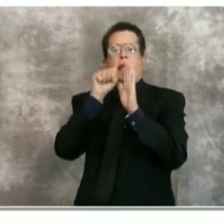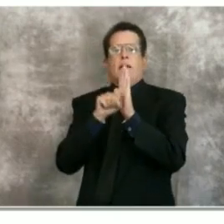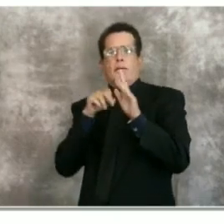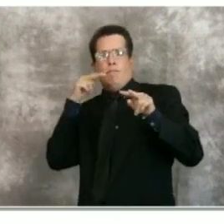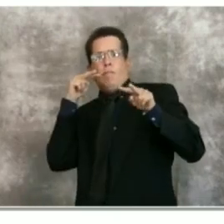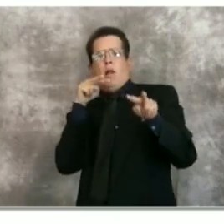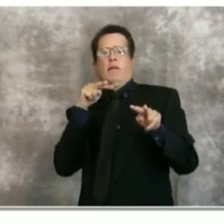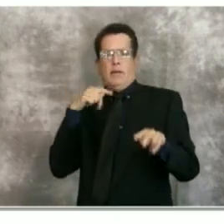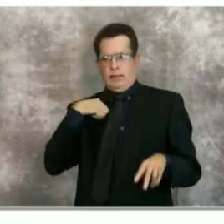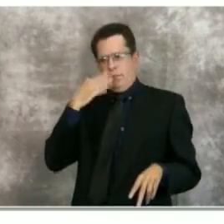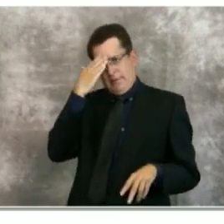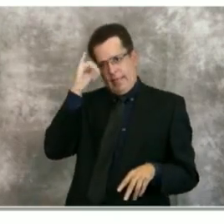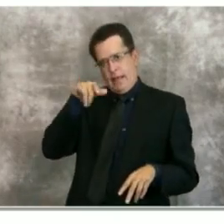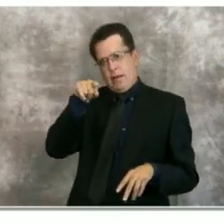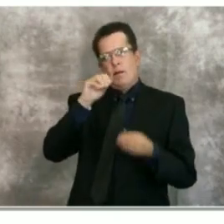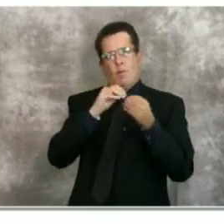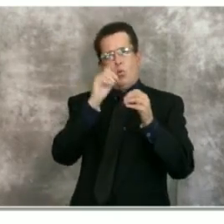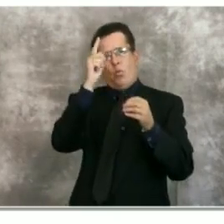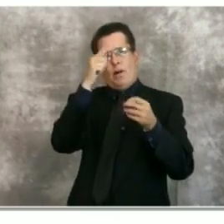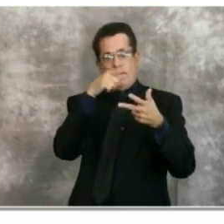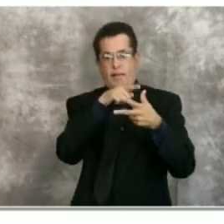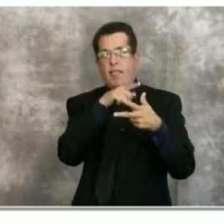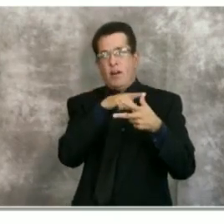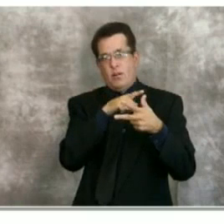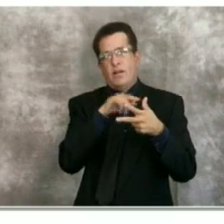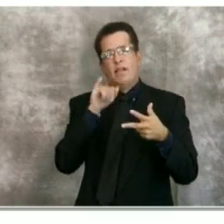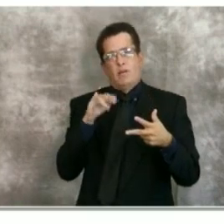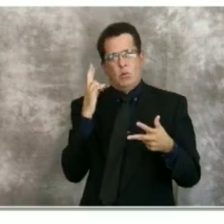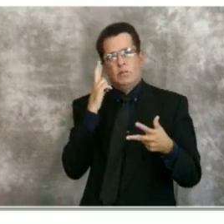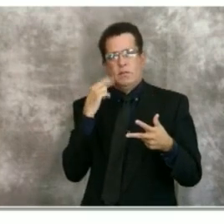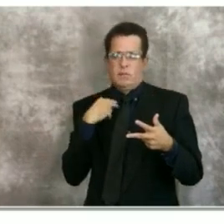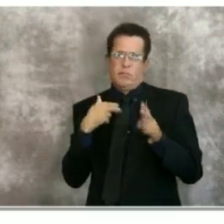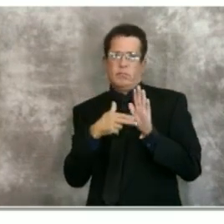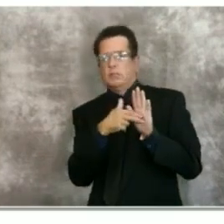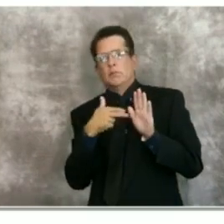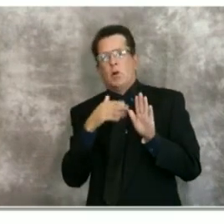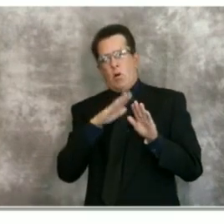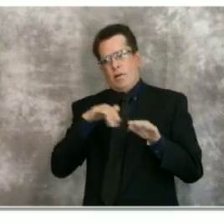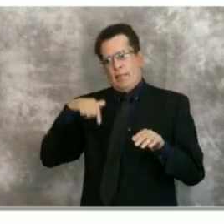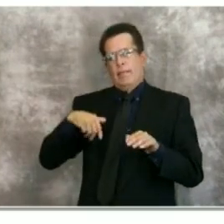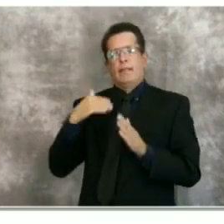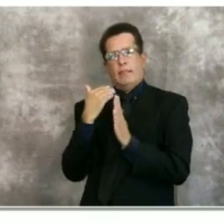ASSOCIATED WITH CASE RATE THIS IS THE TRIGGER THAT GETS US ON